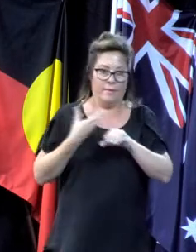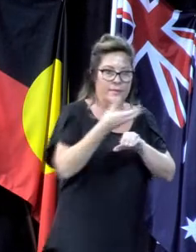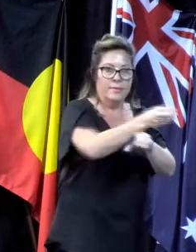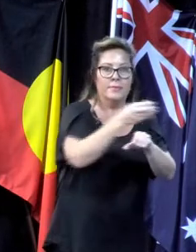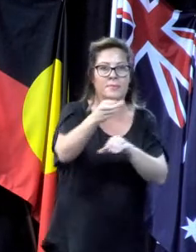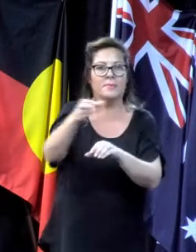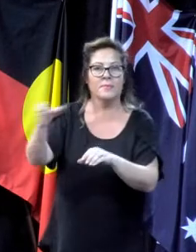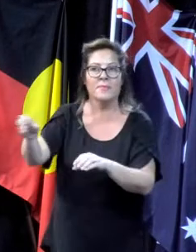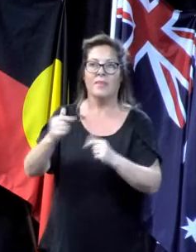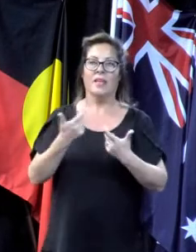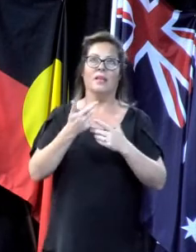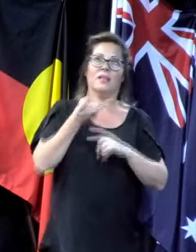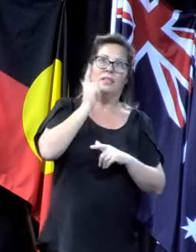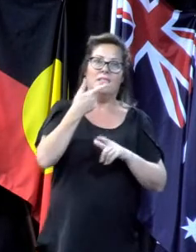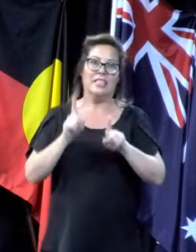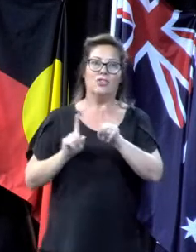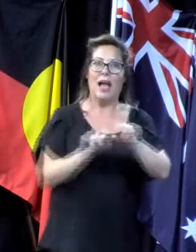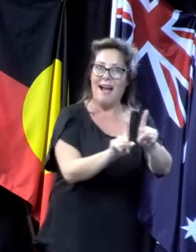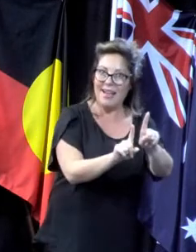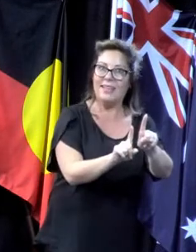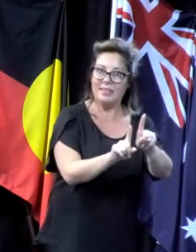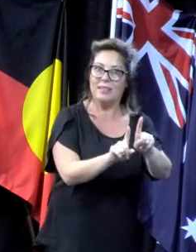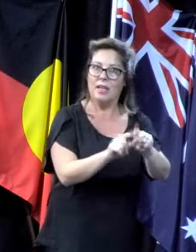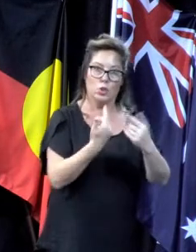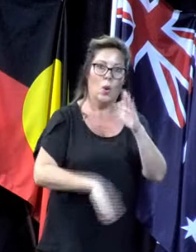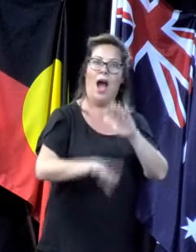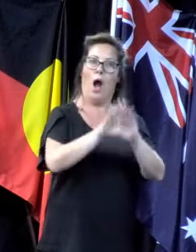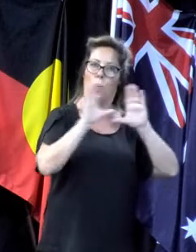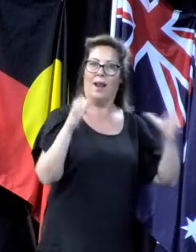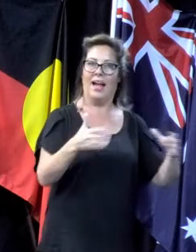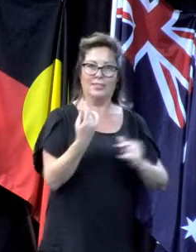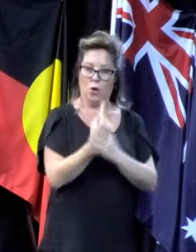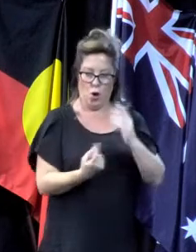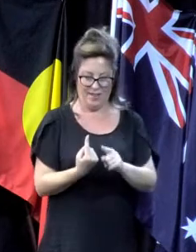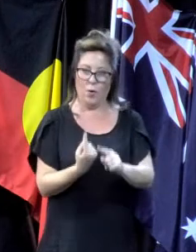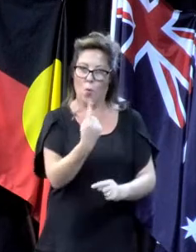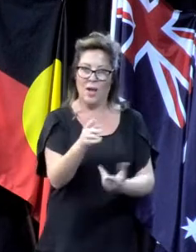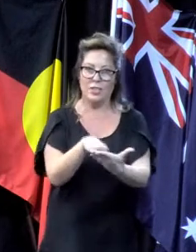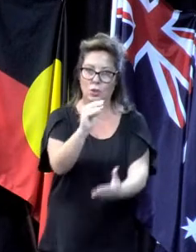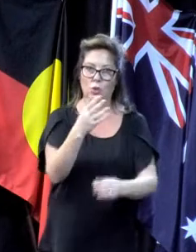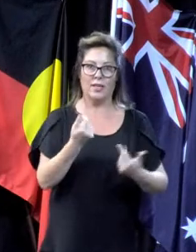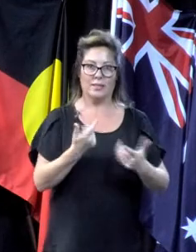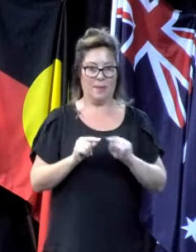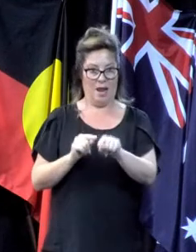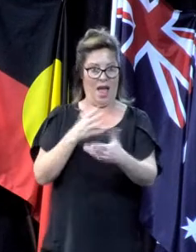We assign teacher aides to a whole class and to a teacher. And they are there to support the learning of all students